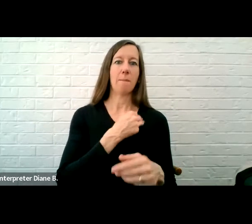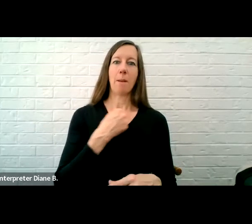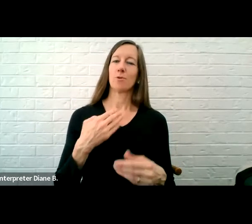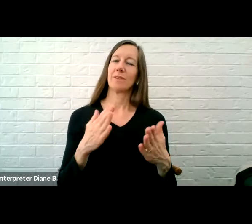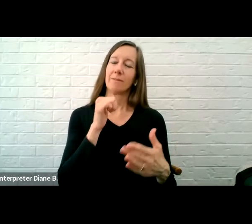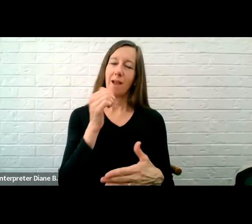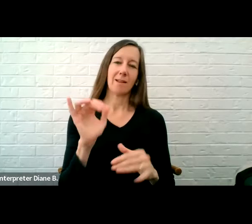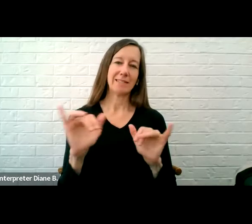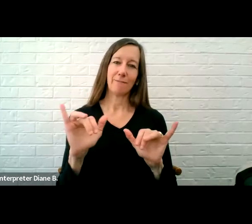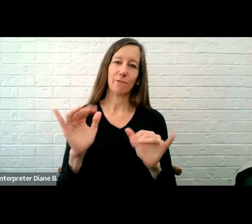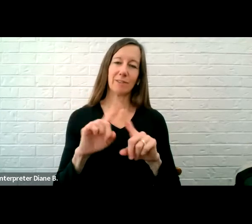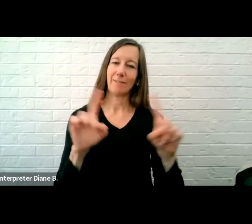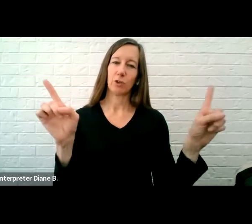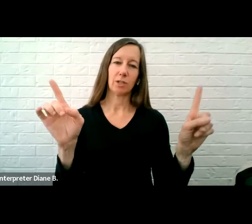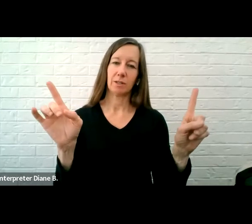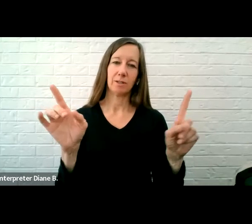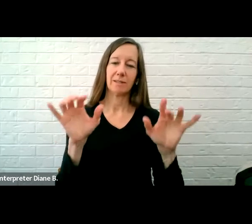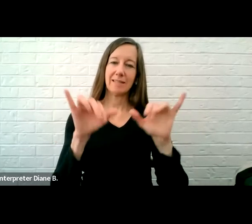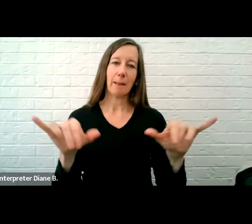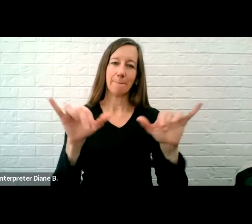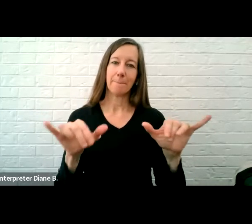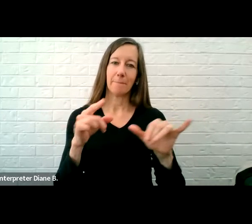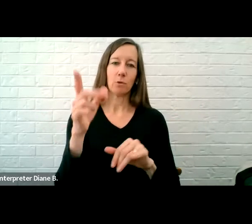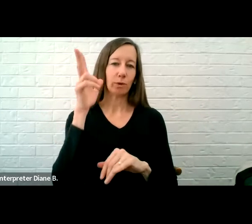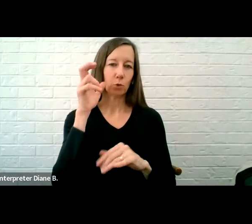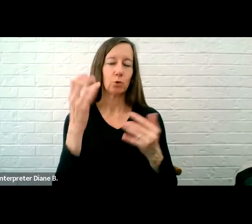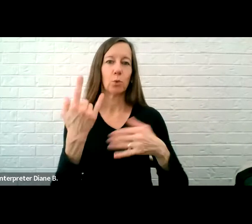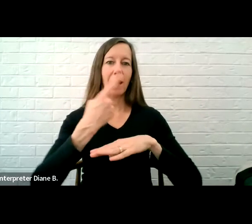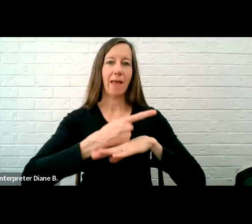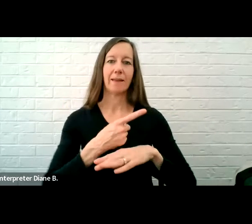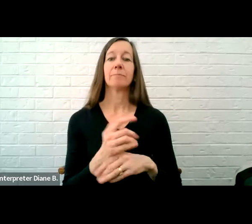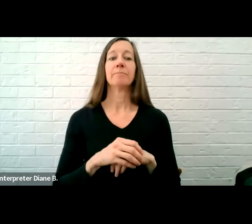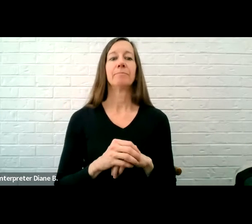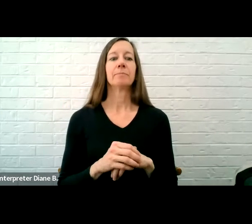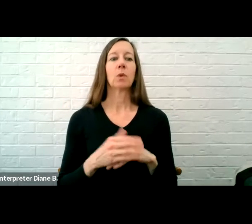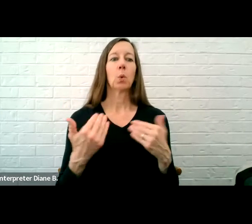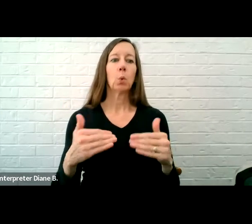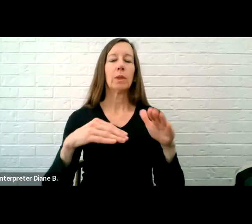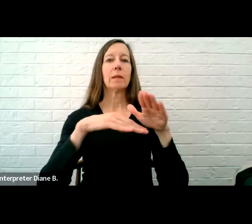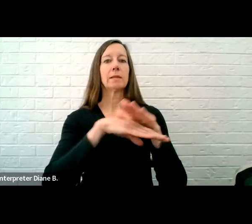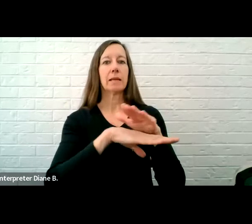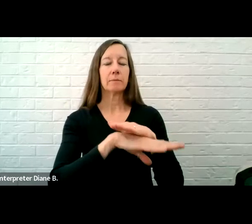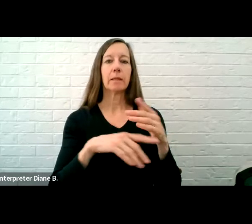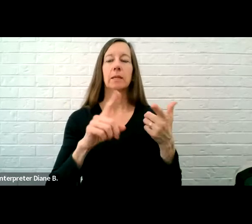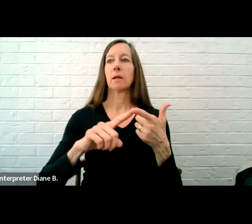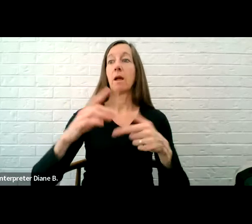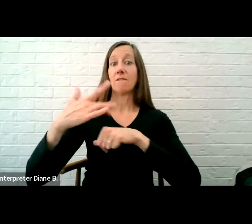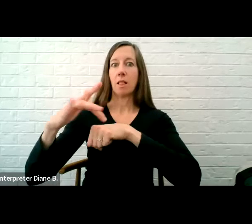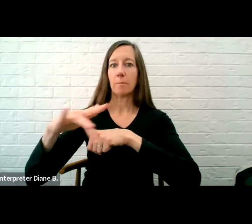There's a problem with just the availability of housing the affordability of housing, and certainly the accessibility of housing.